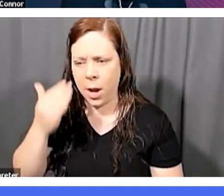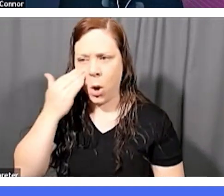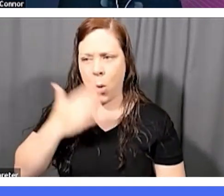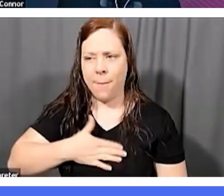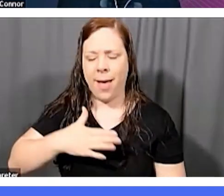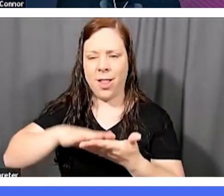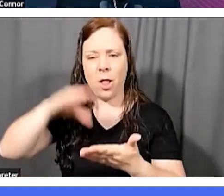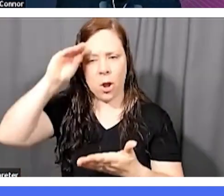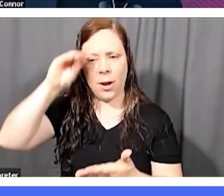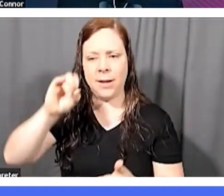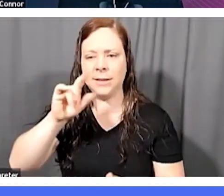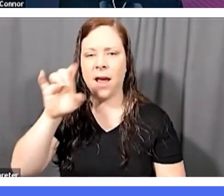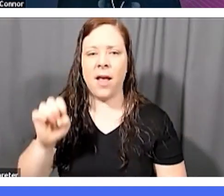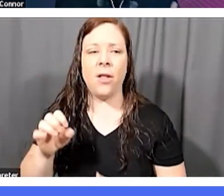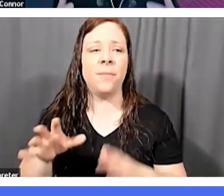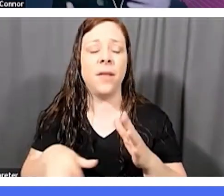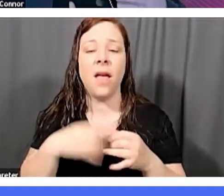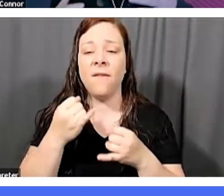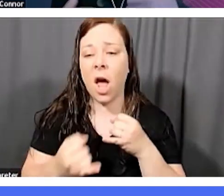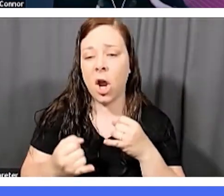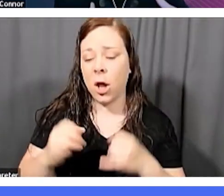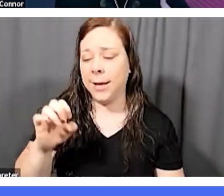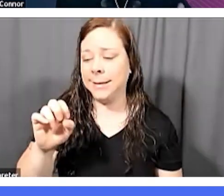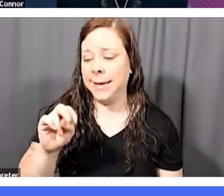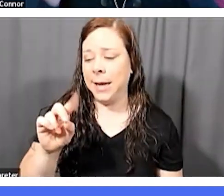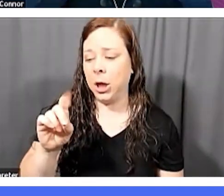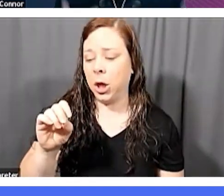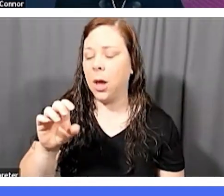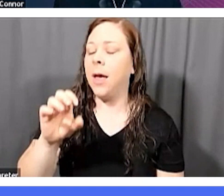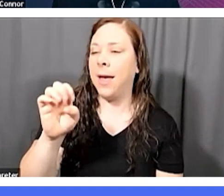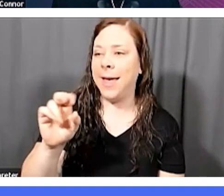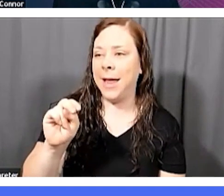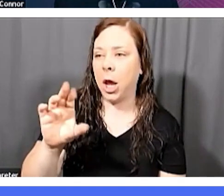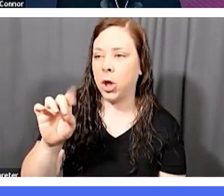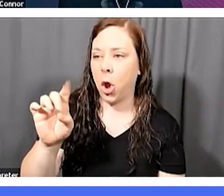And then the final piece is about encoding. So that's how we actually take this memory and encode it into our psyche.